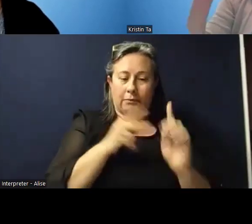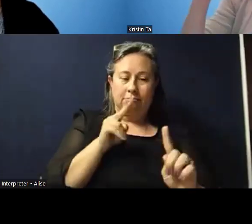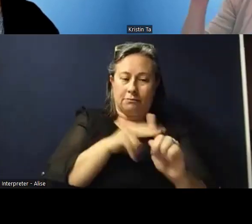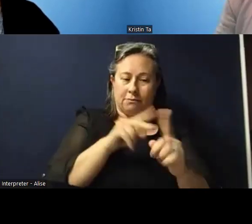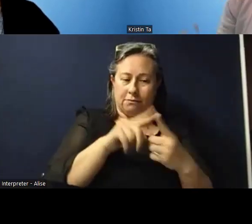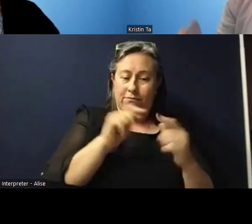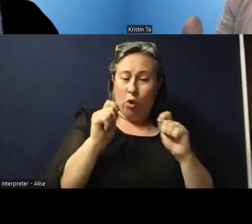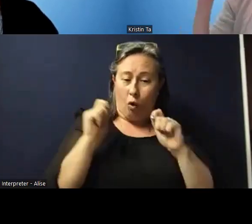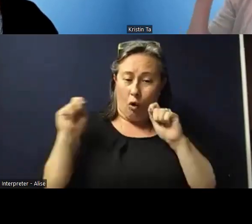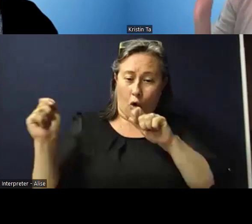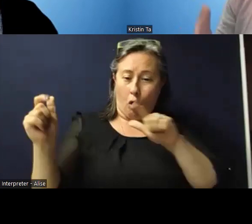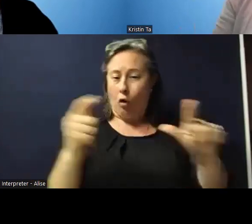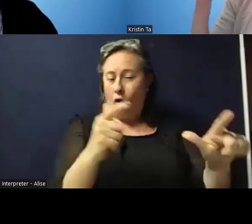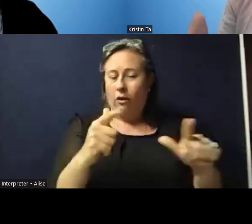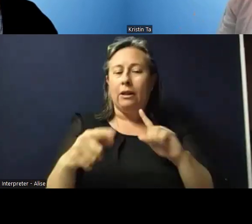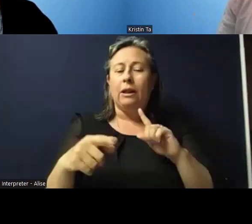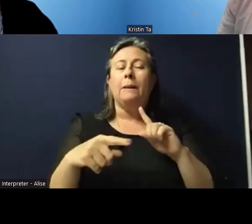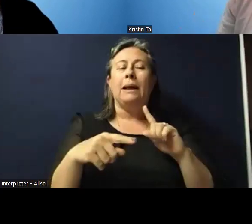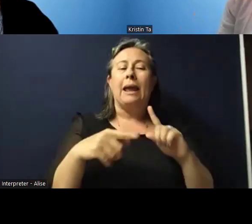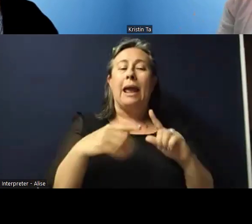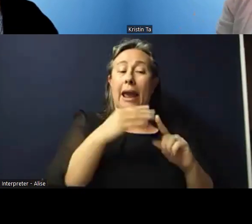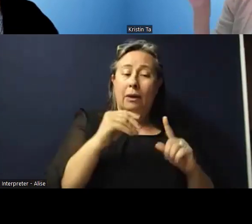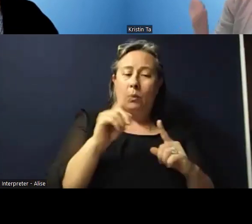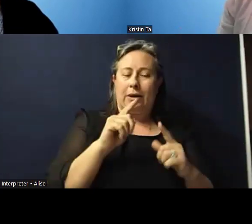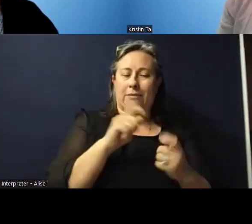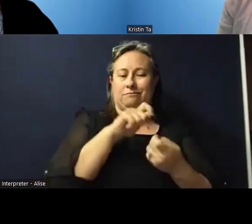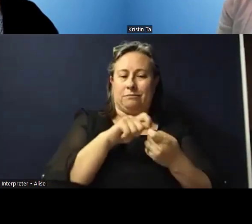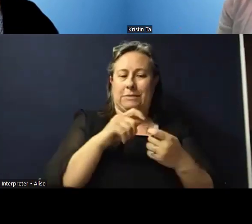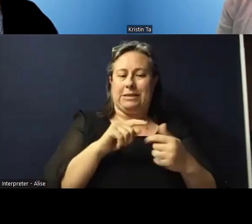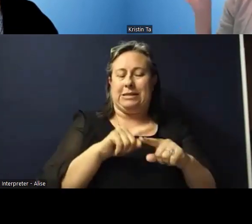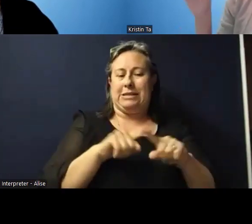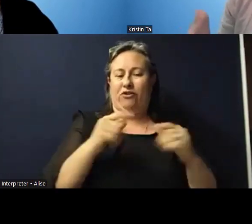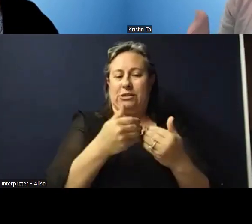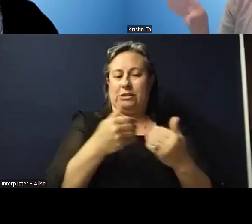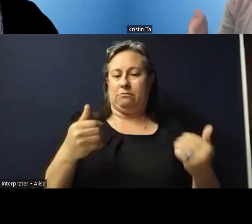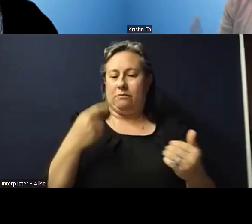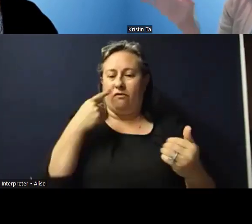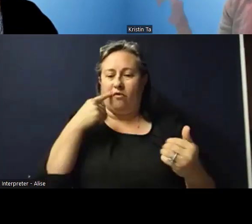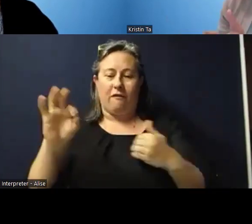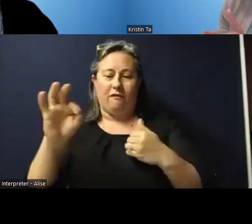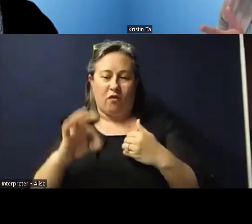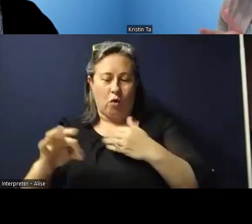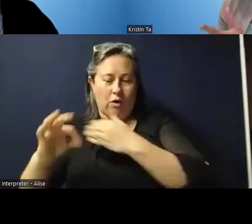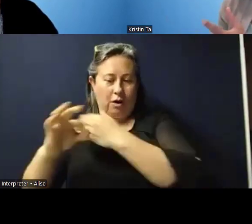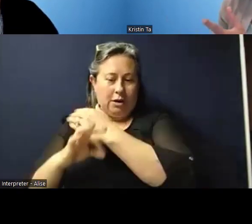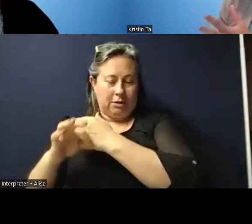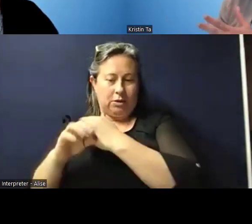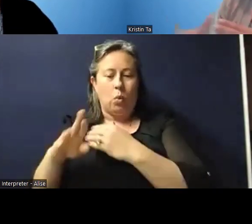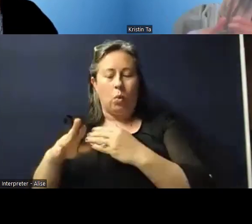and where there are specific differences for foreign recipients or for foreign subrecipients.